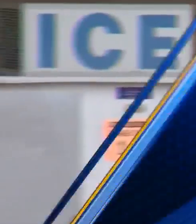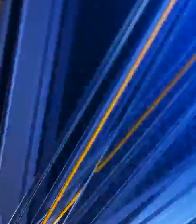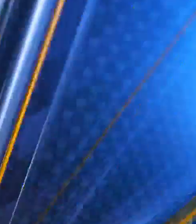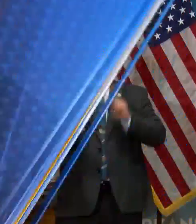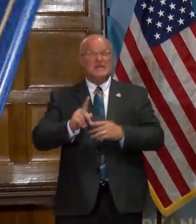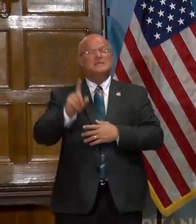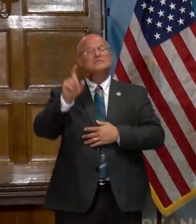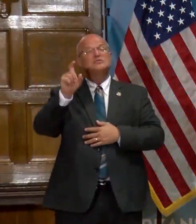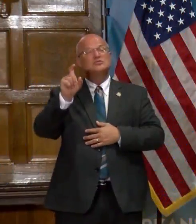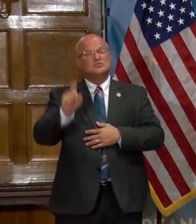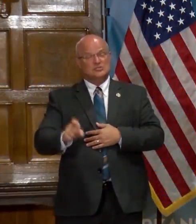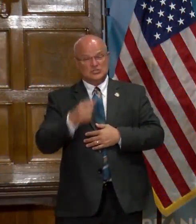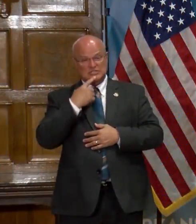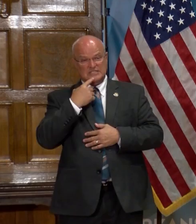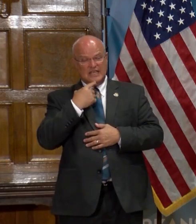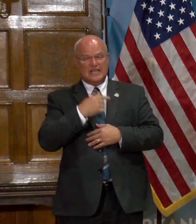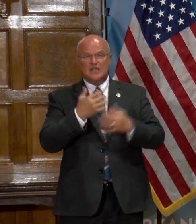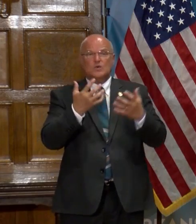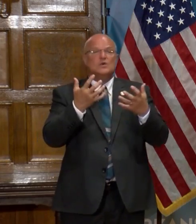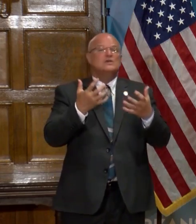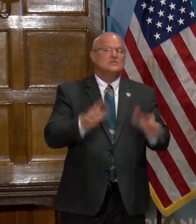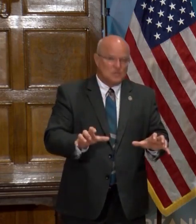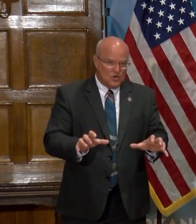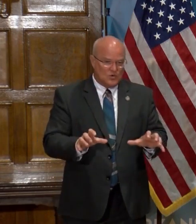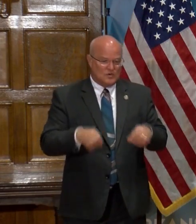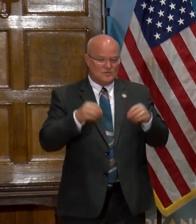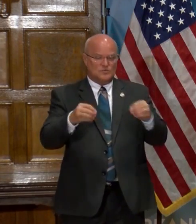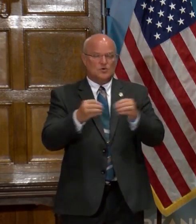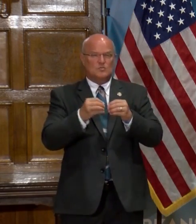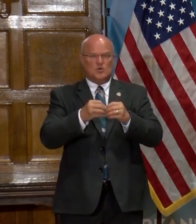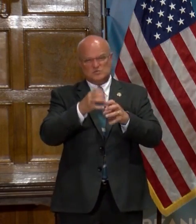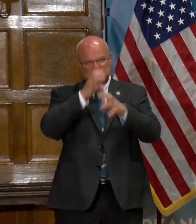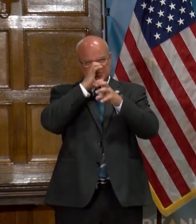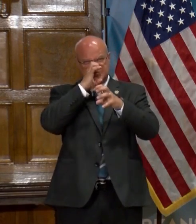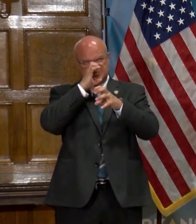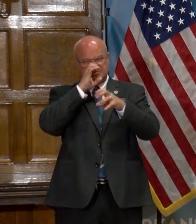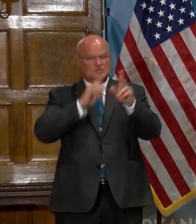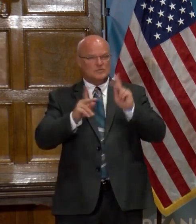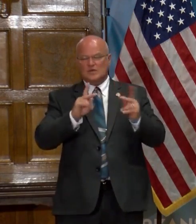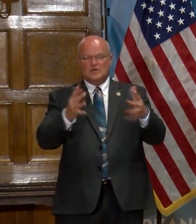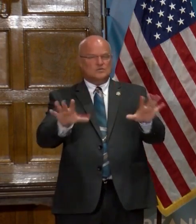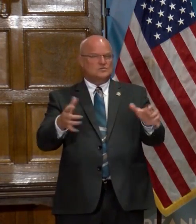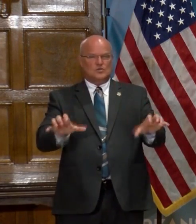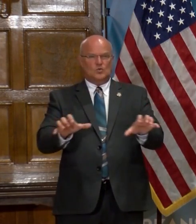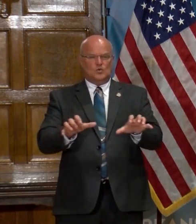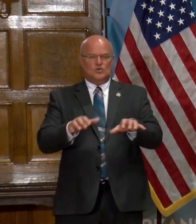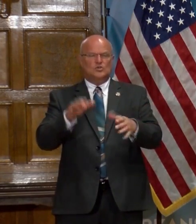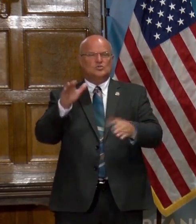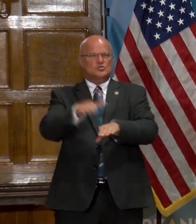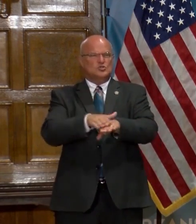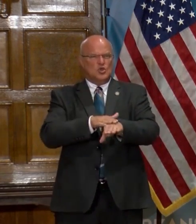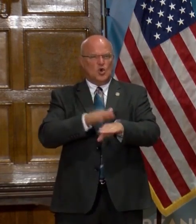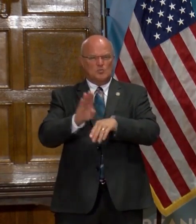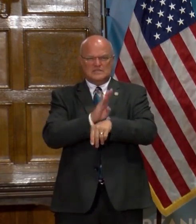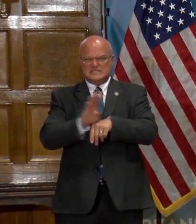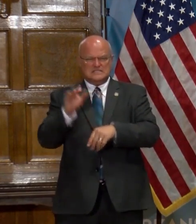PUSH THE ISSUE. Governor Asa Hutchinson "We dont want to have to put more restrictions on, we dont want to have to slow anything down.